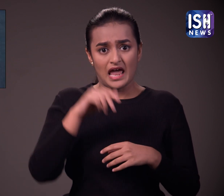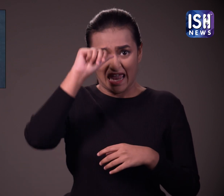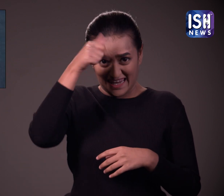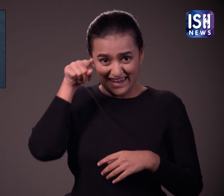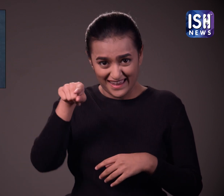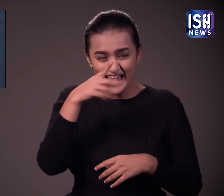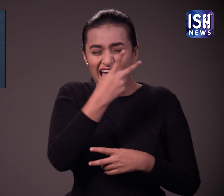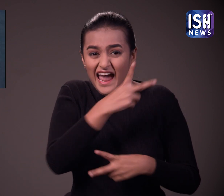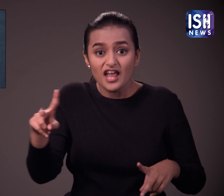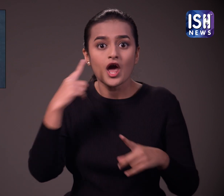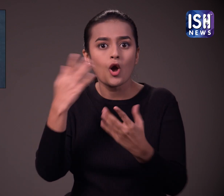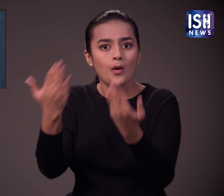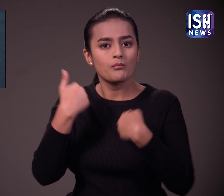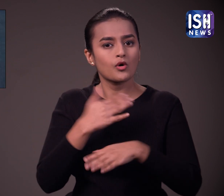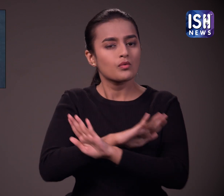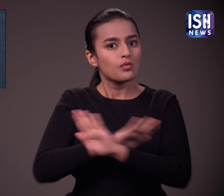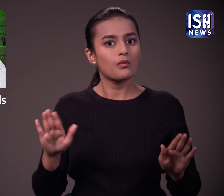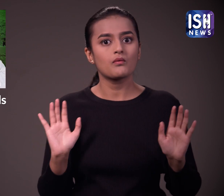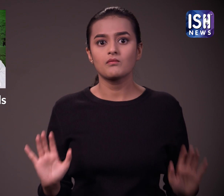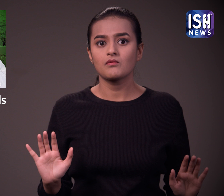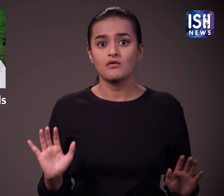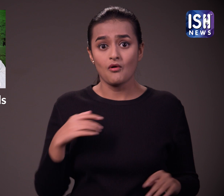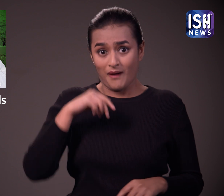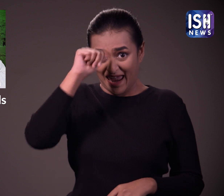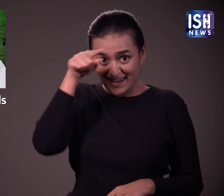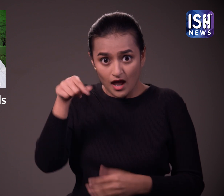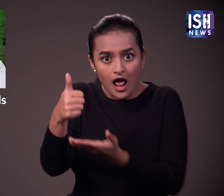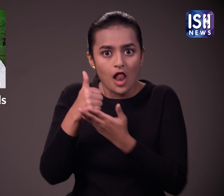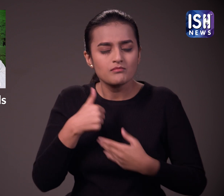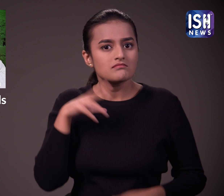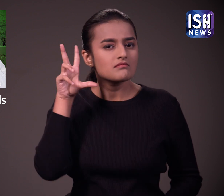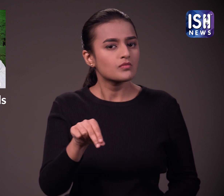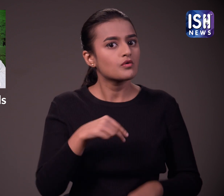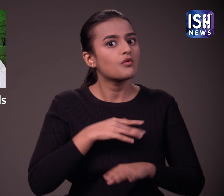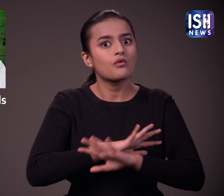Pakistan would not import any item from India.